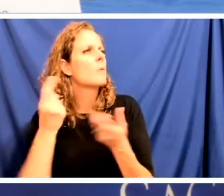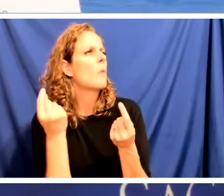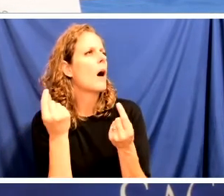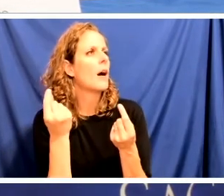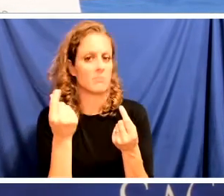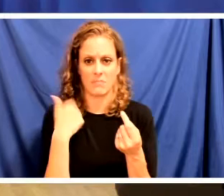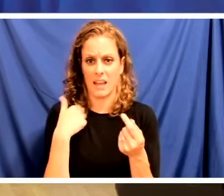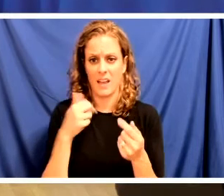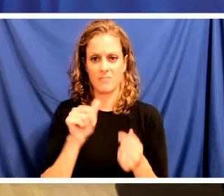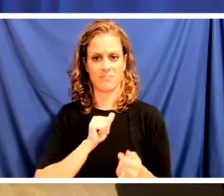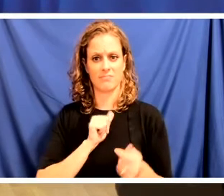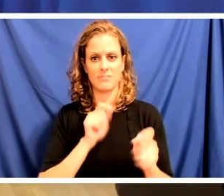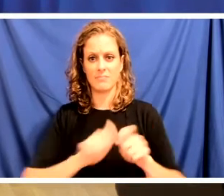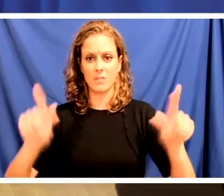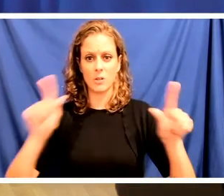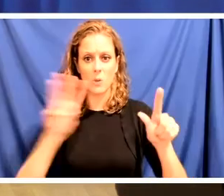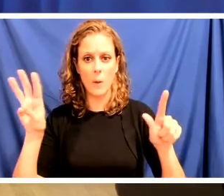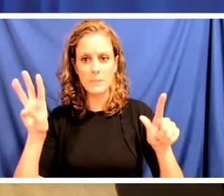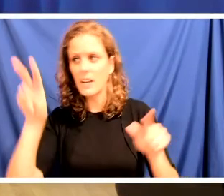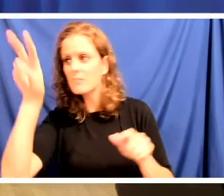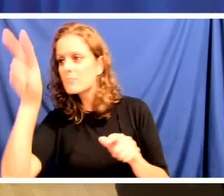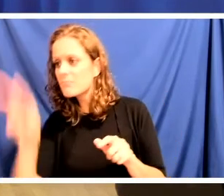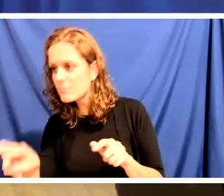I think that answers the question, but if there's anything else.